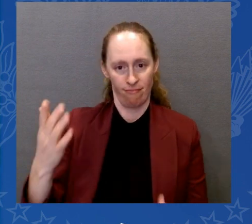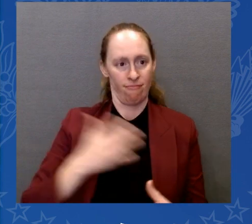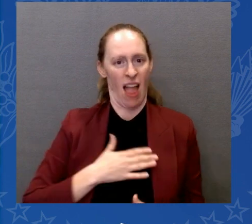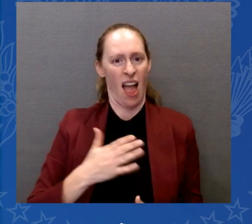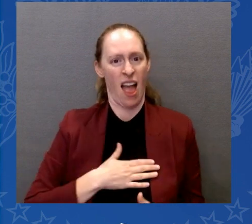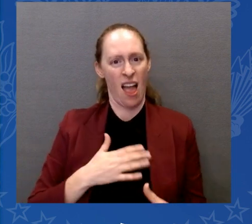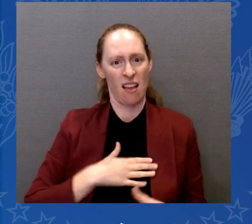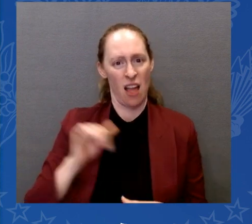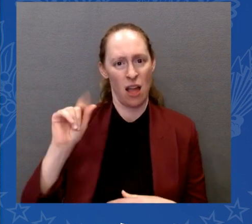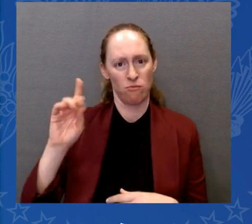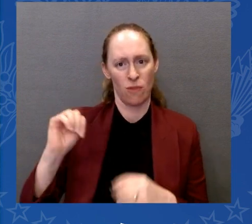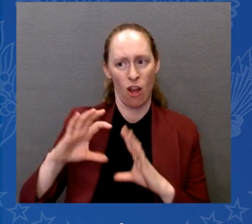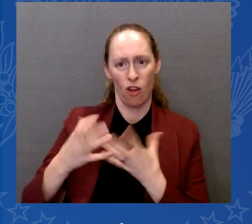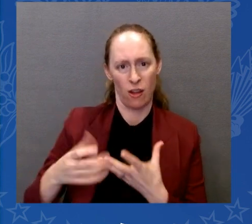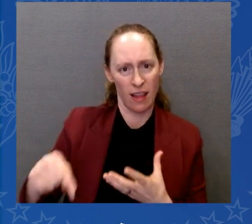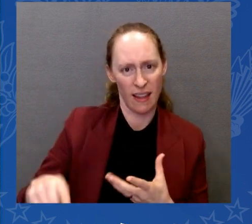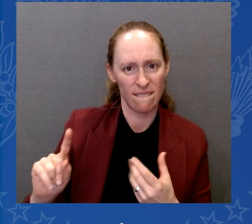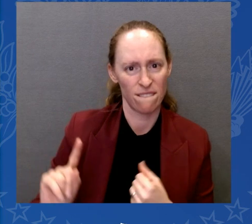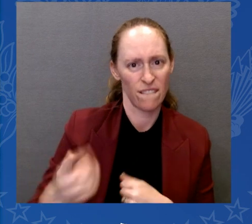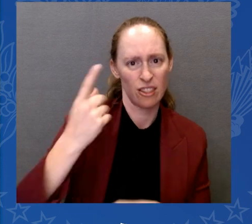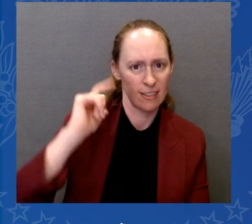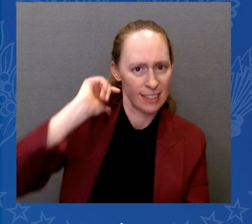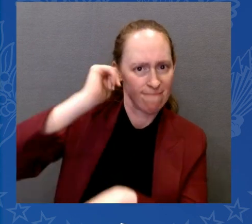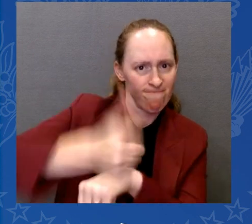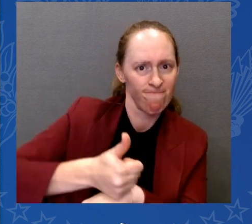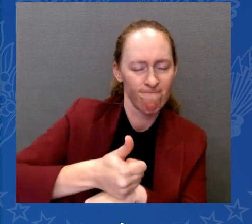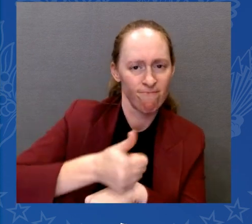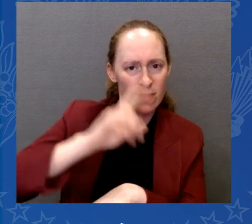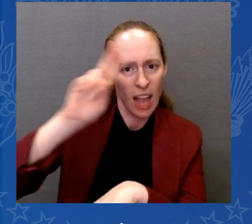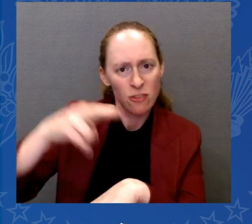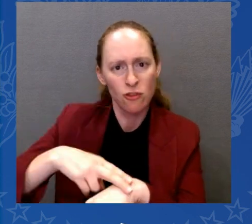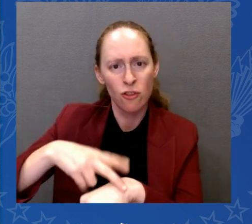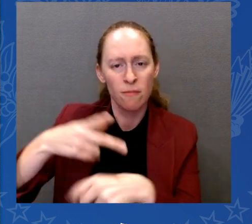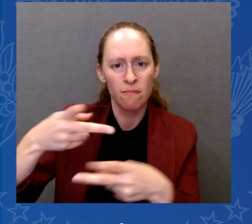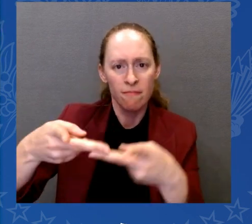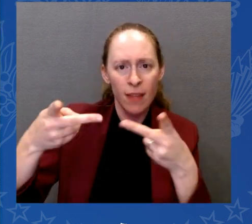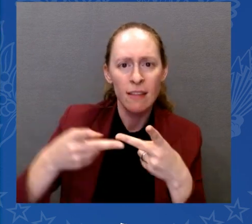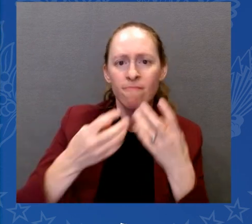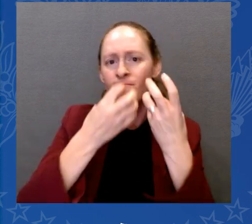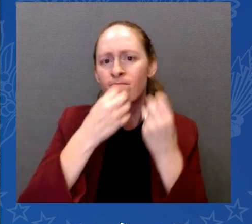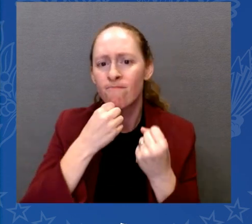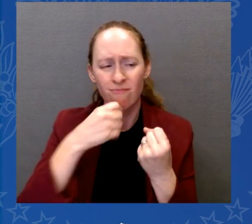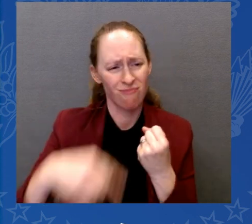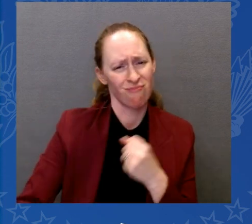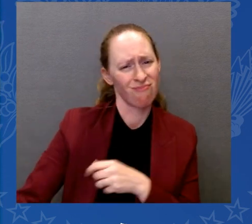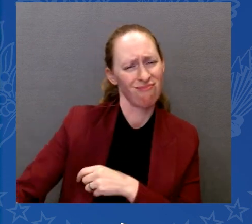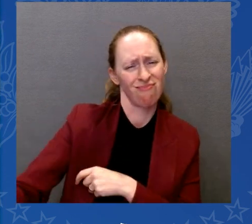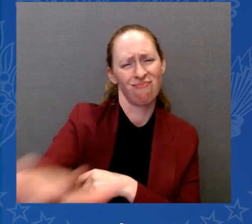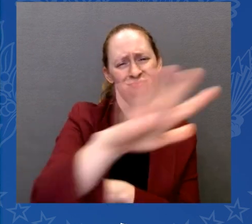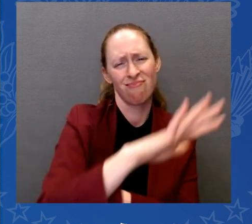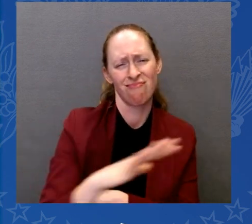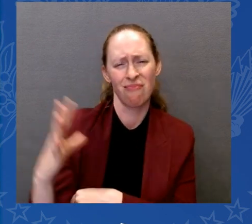and the history of our nation, you find it here: more than 50,000 acres, including the Tenmile Range;